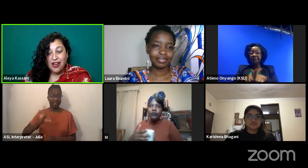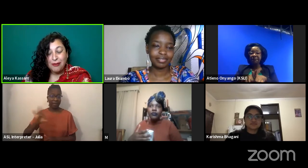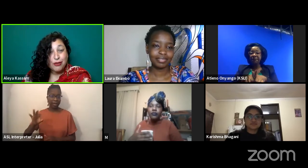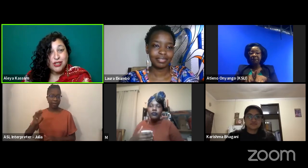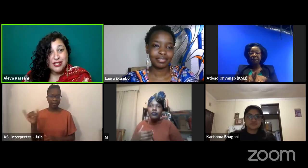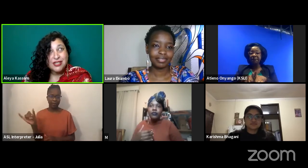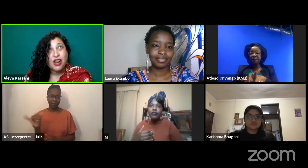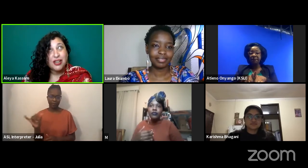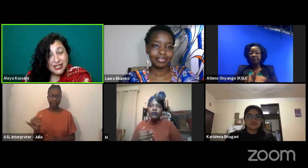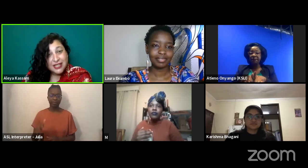My first artistic expression was writing